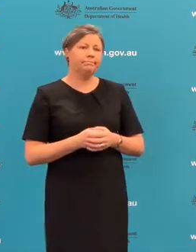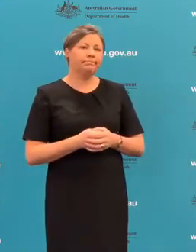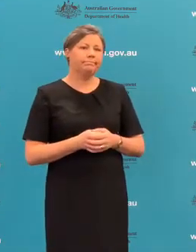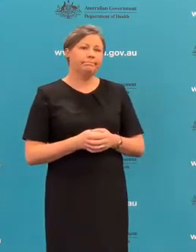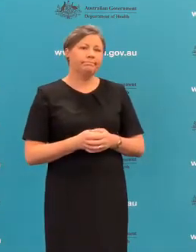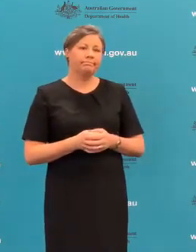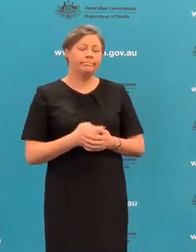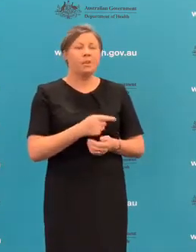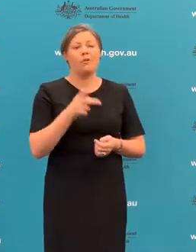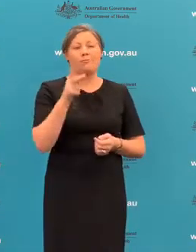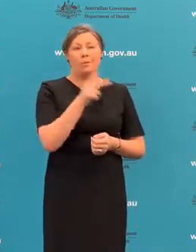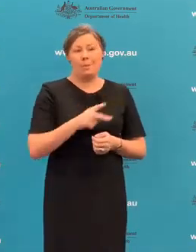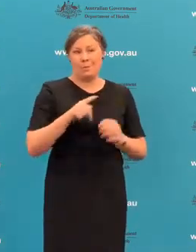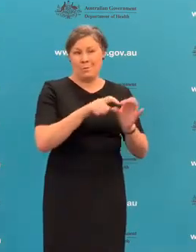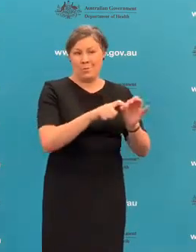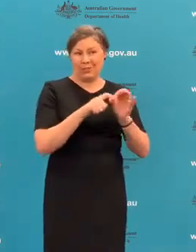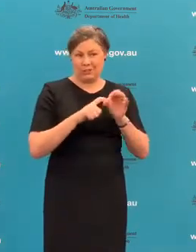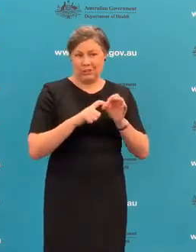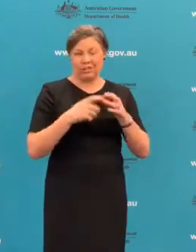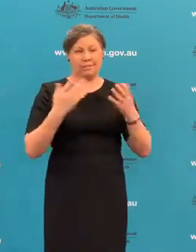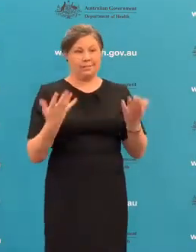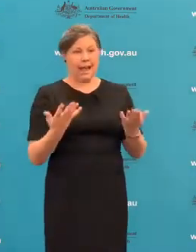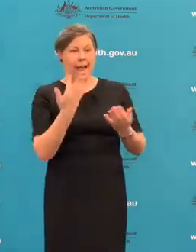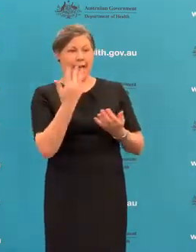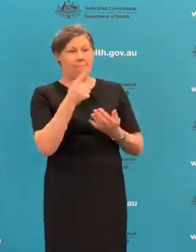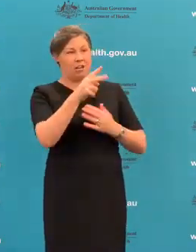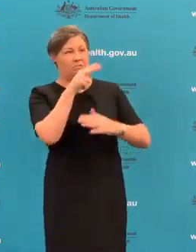care in Victoria, can we put a number on the expected number of